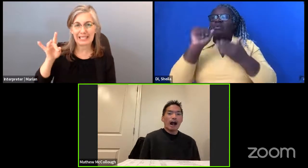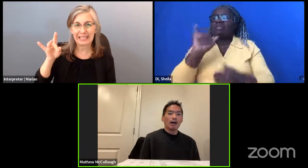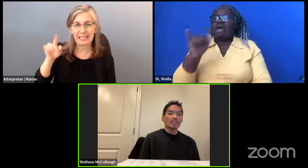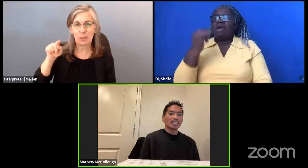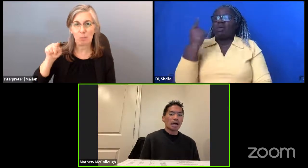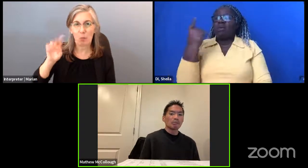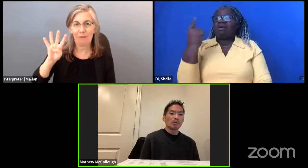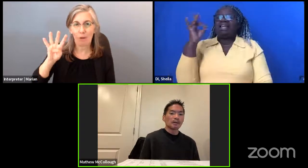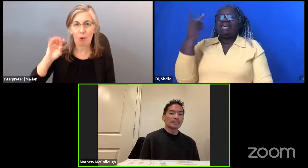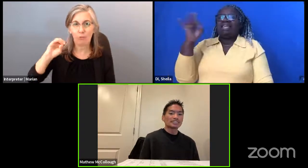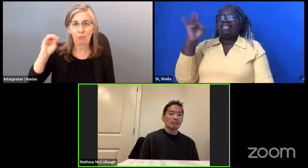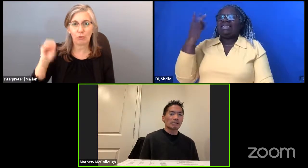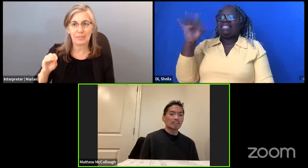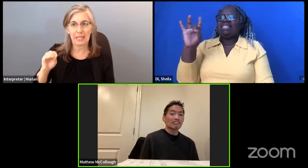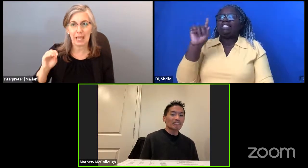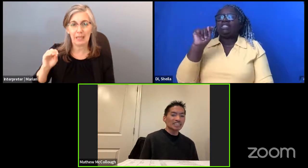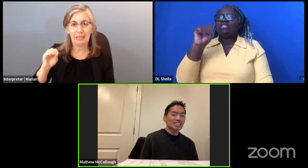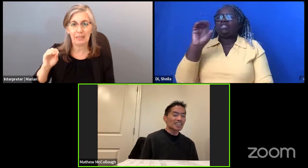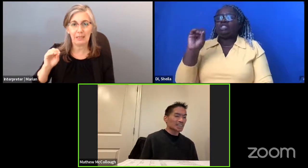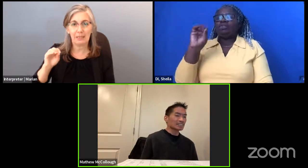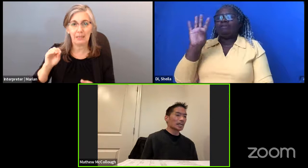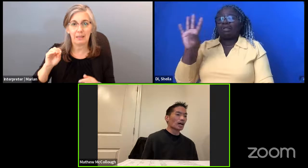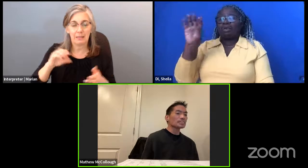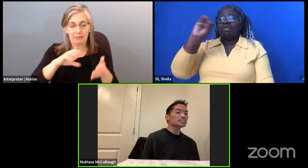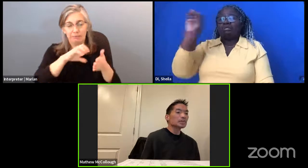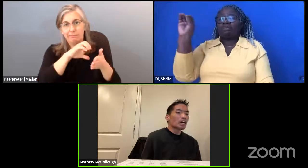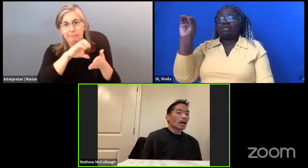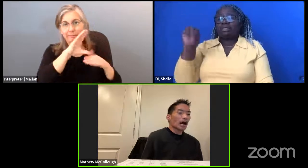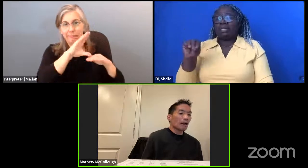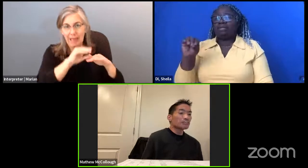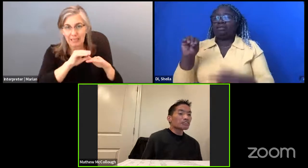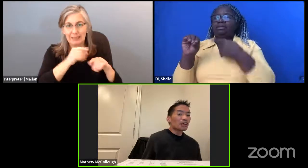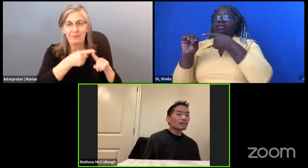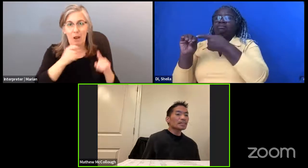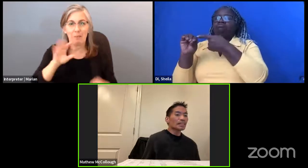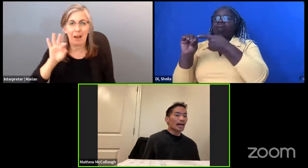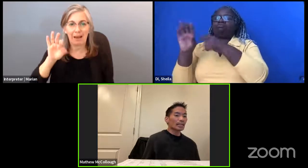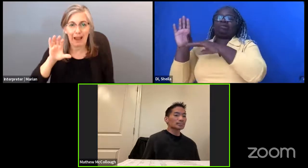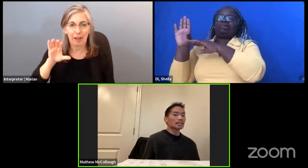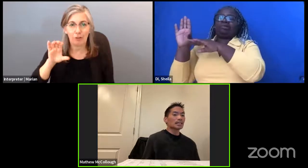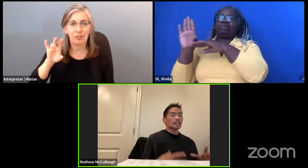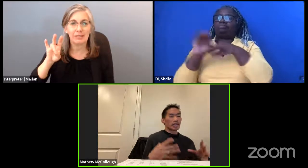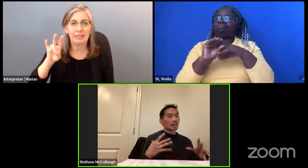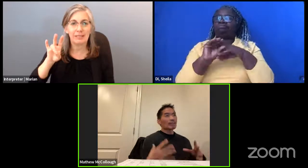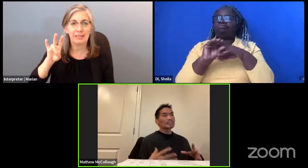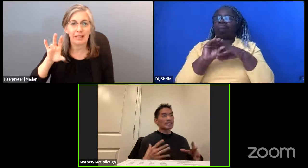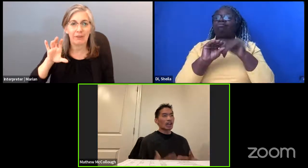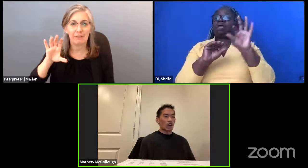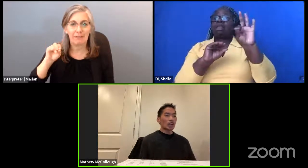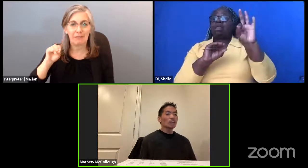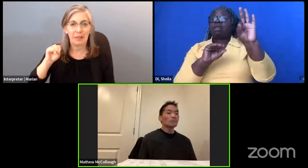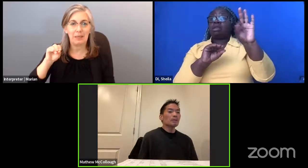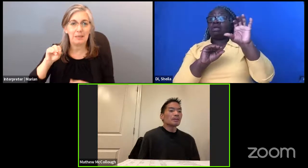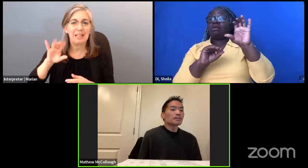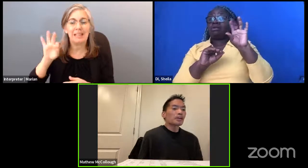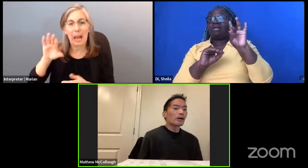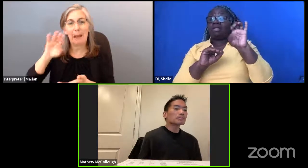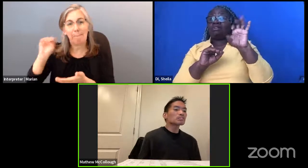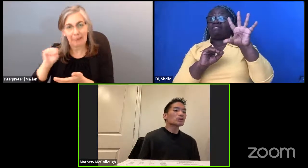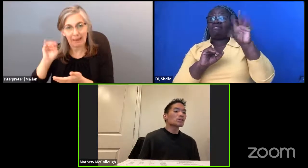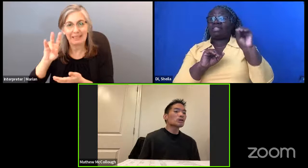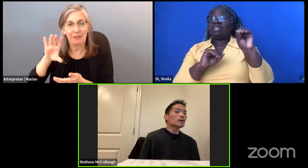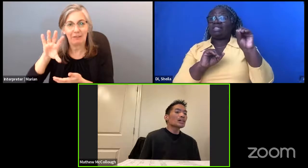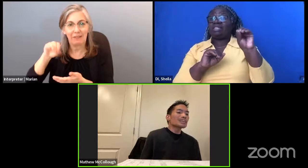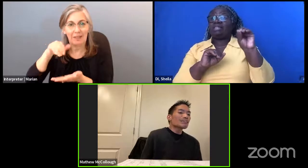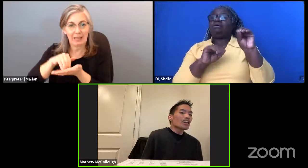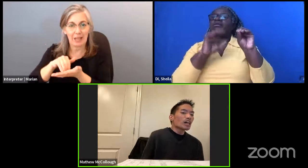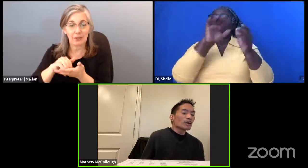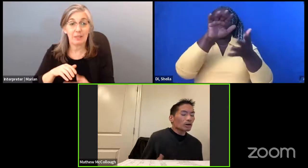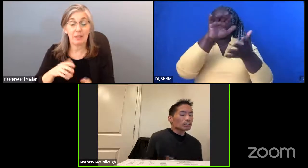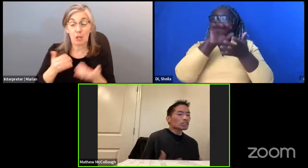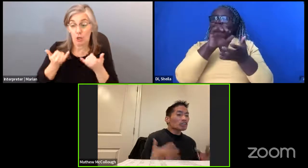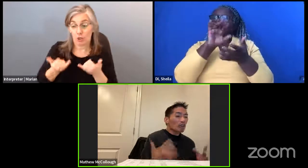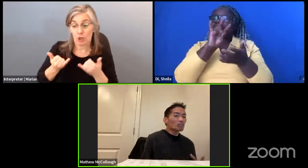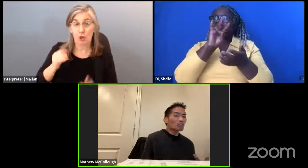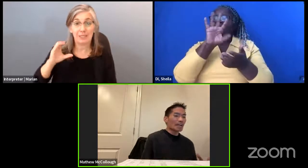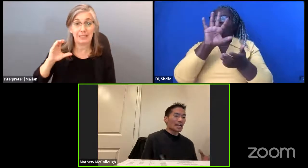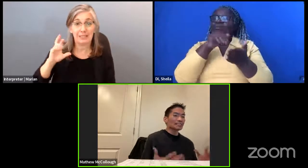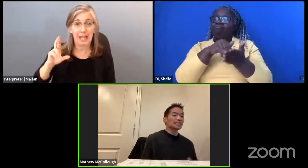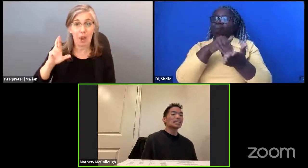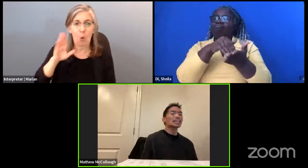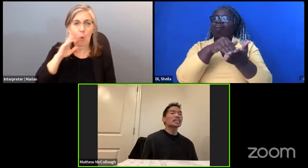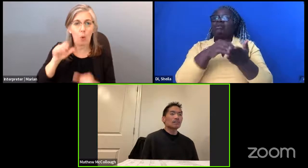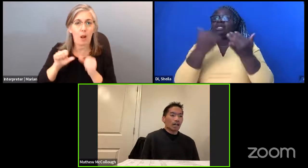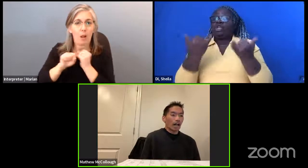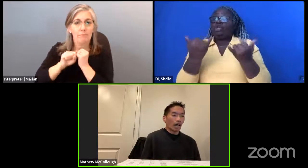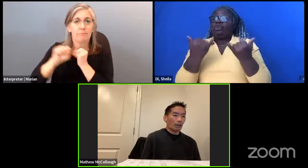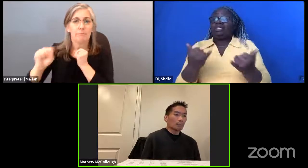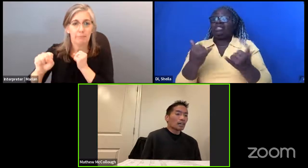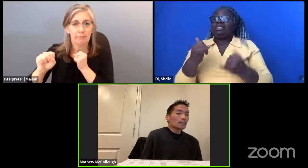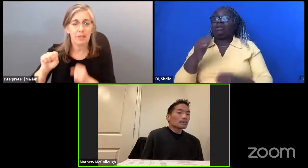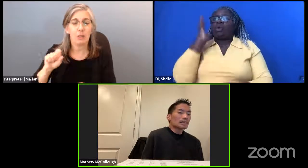which resembled 18.4% of the $9,750,000, the current CR goes to -- goes to February 18th,